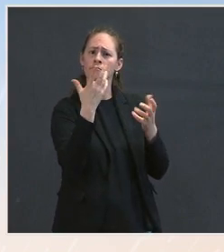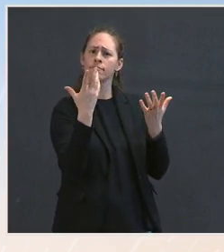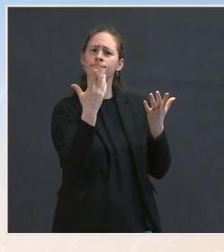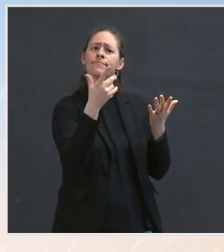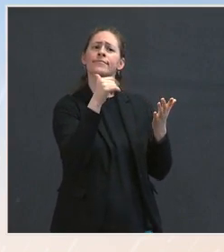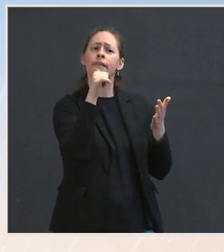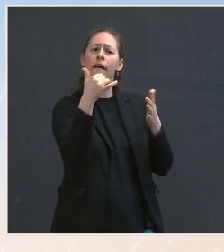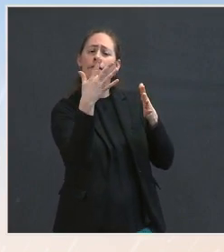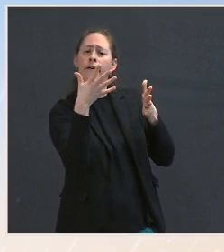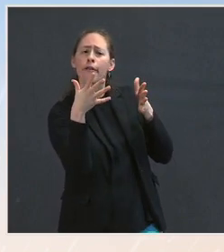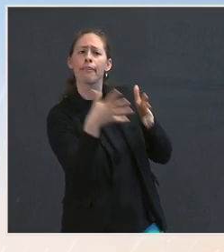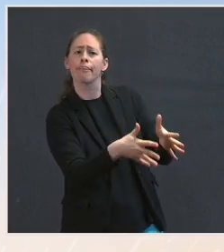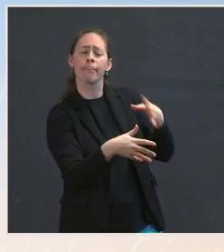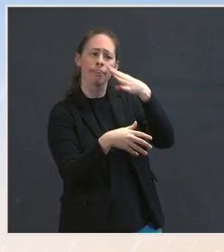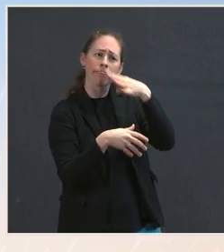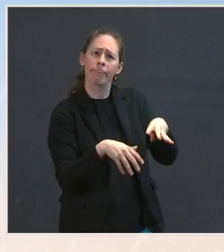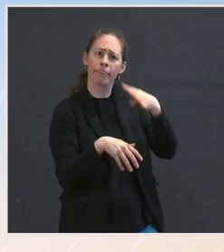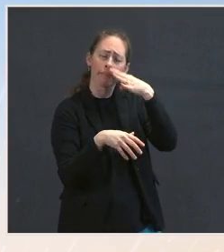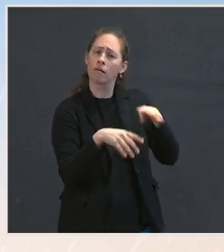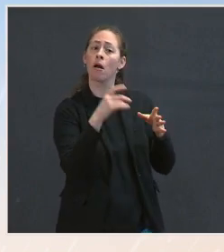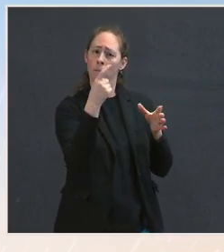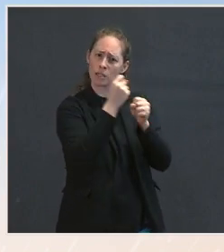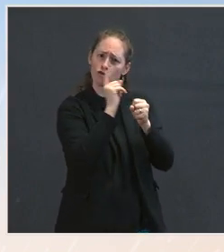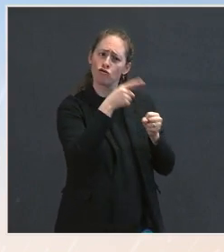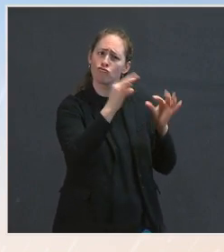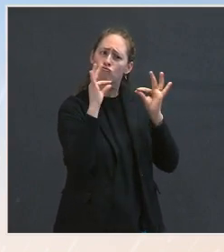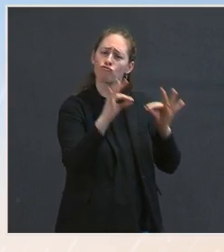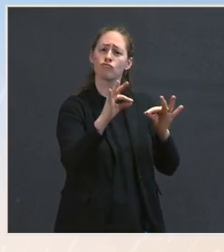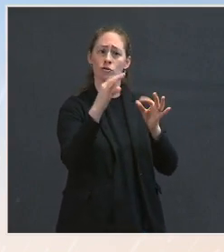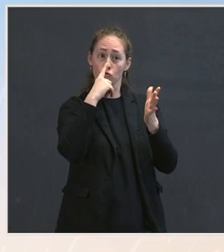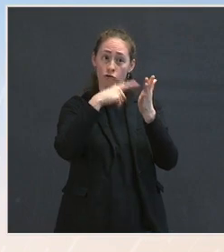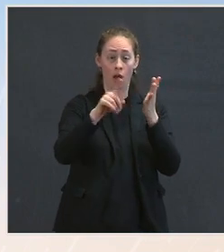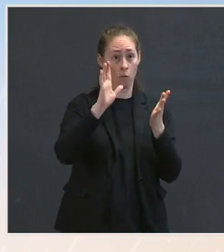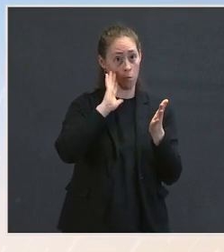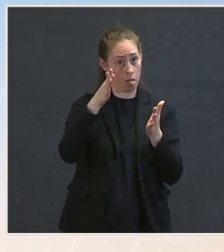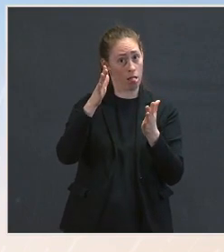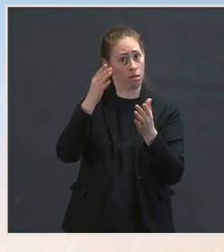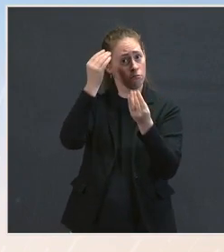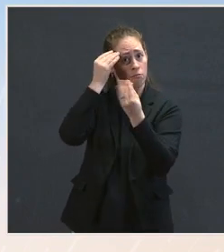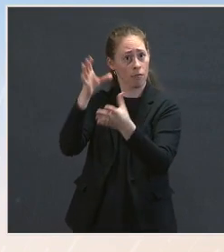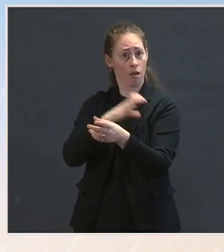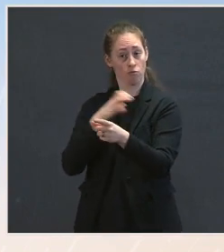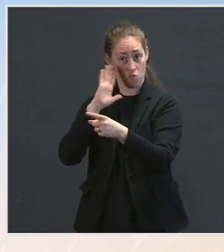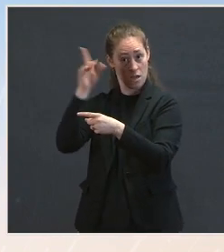Would the administration support such a role within Health and Human Services? Ms. Psaki: I have actually not spoken with the President